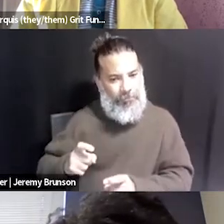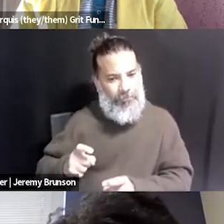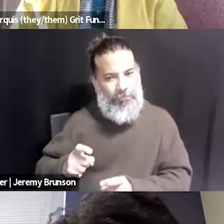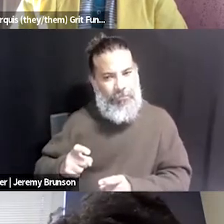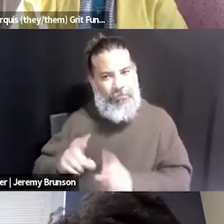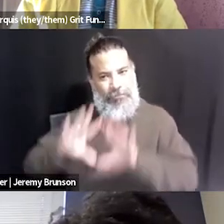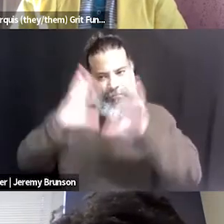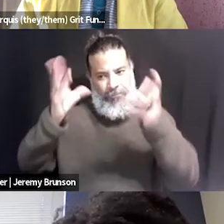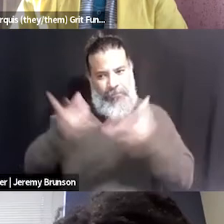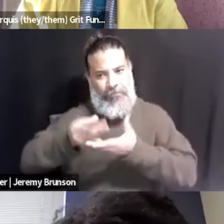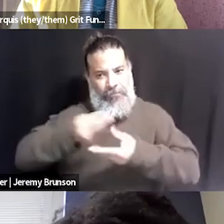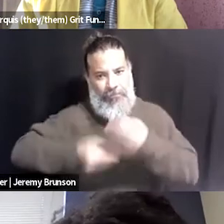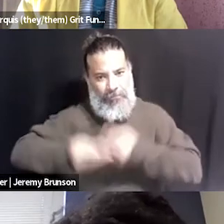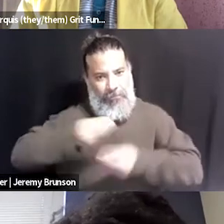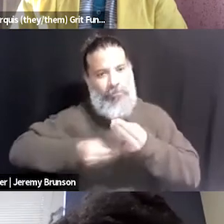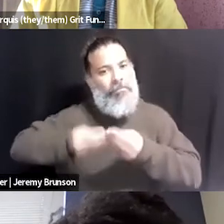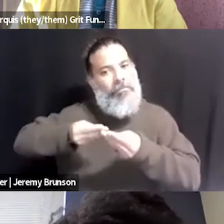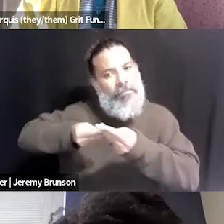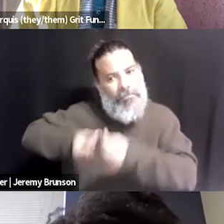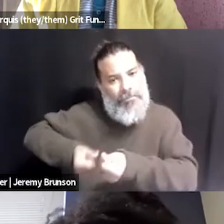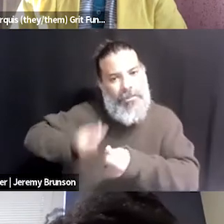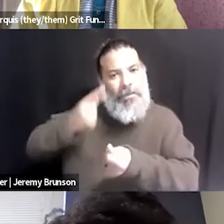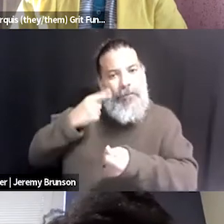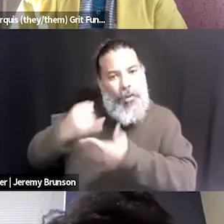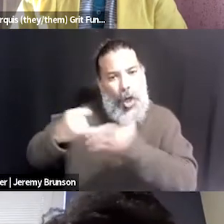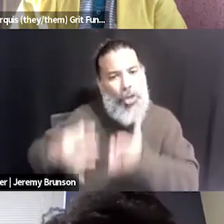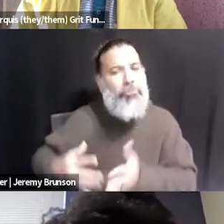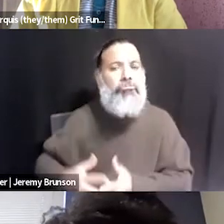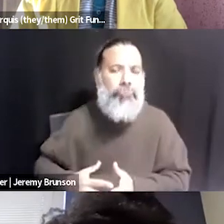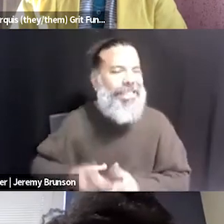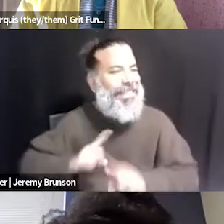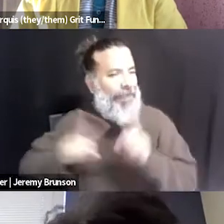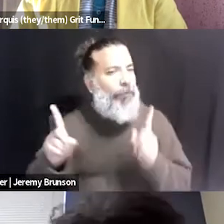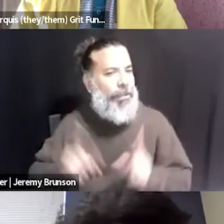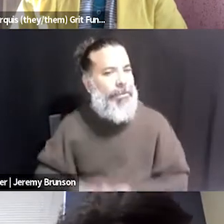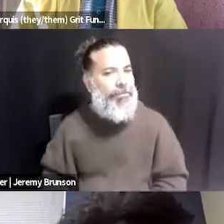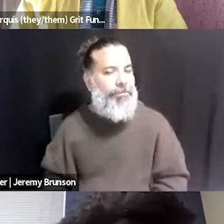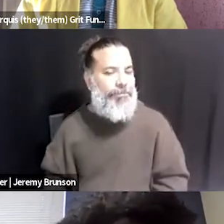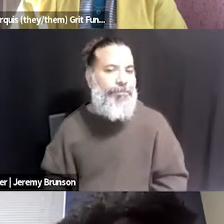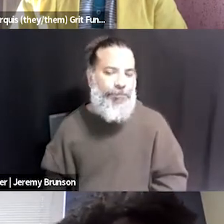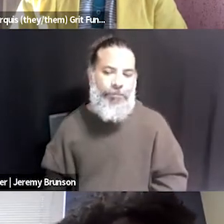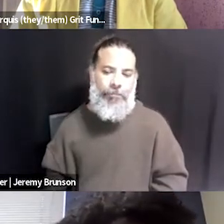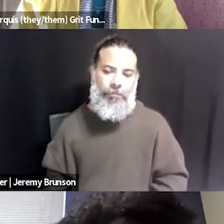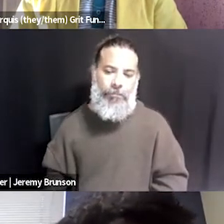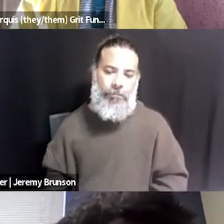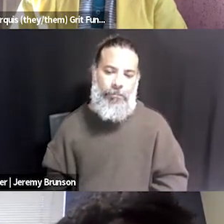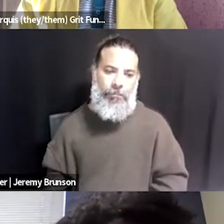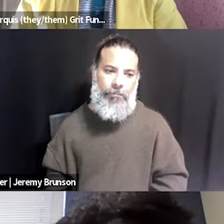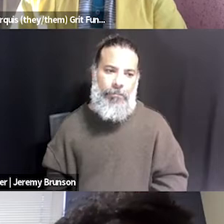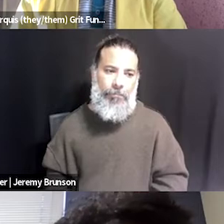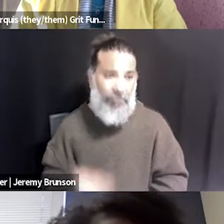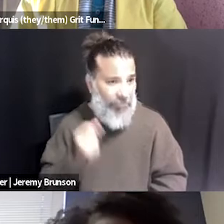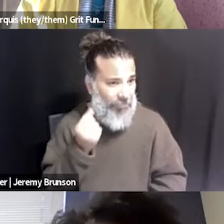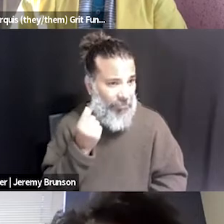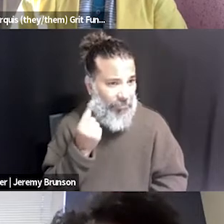budget is artist fees, you know, those are different things. Does that make sense?